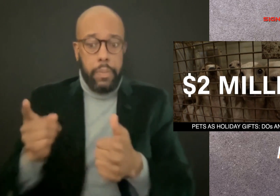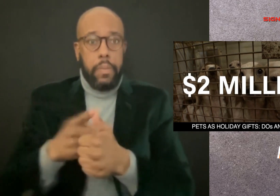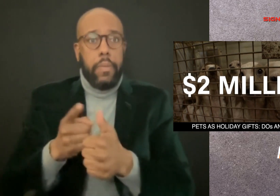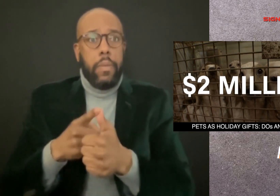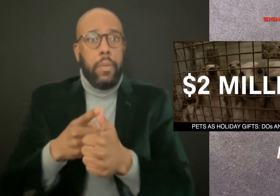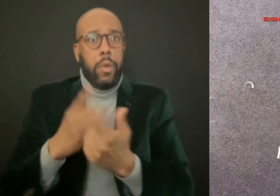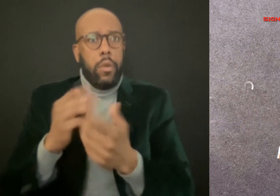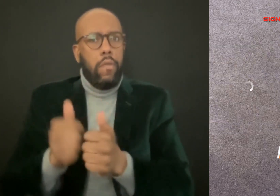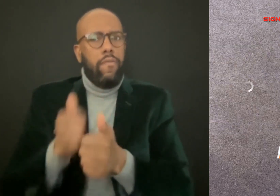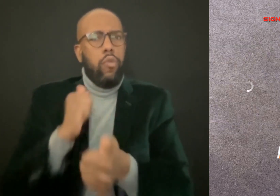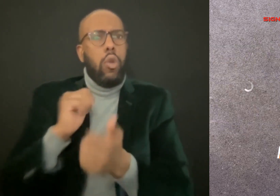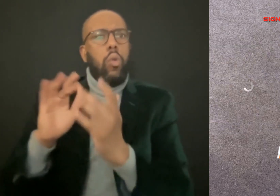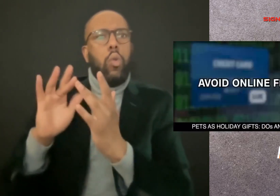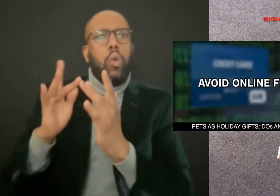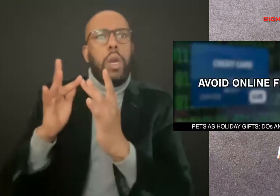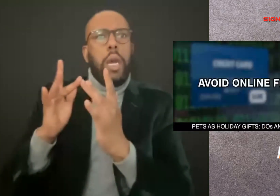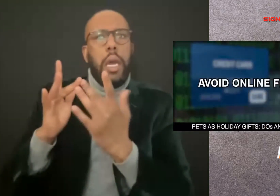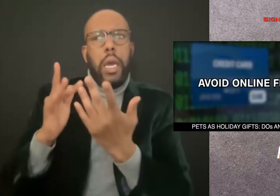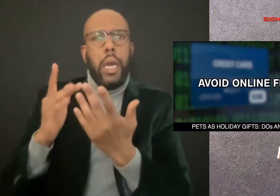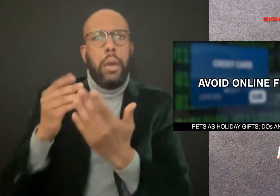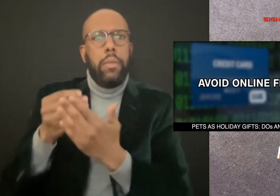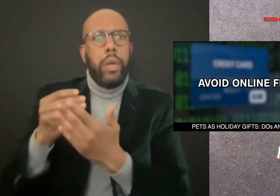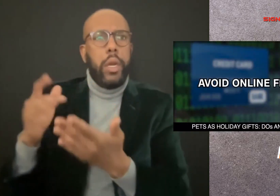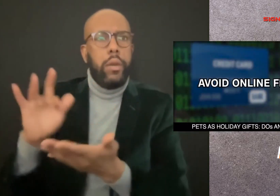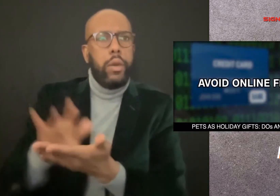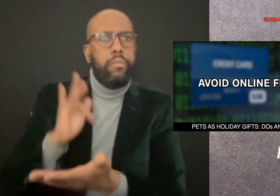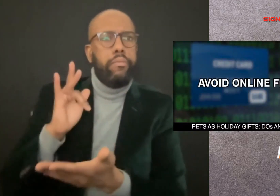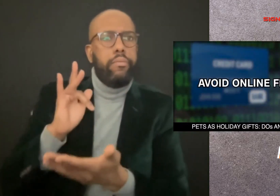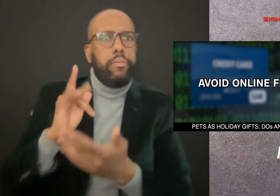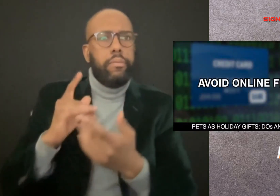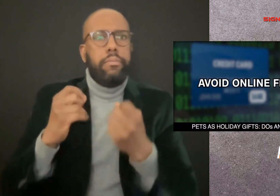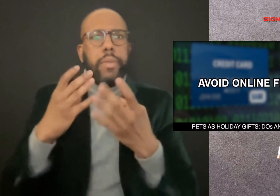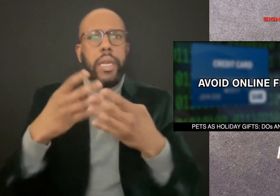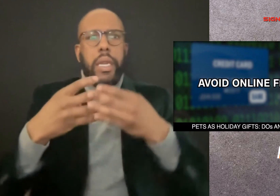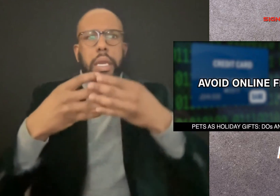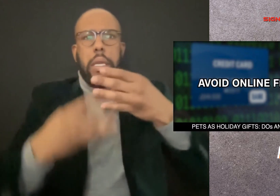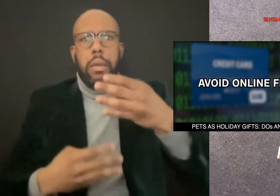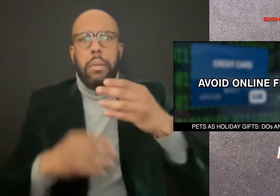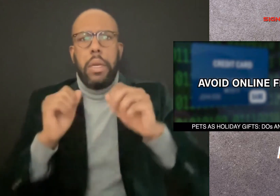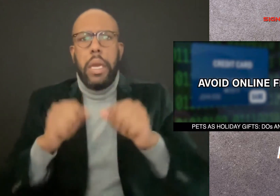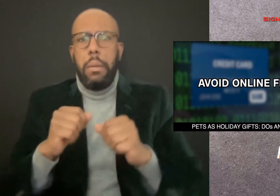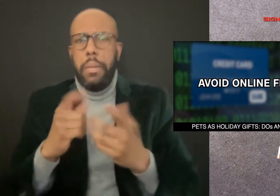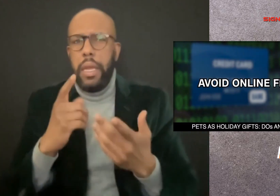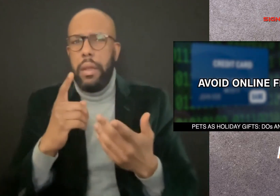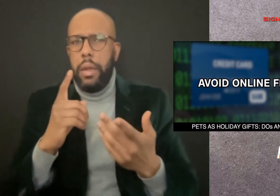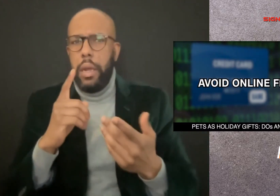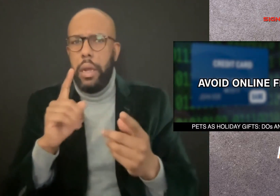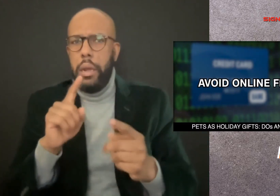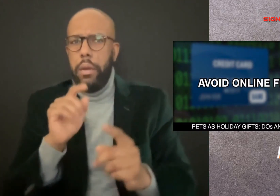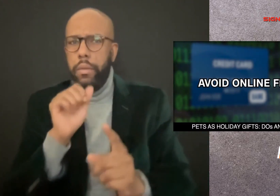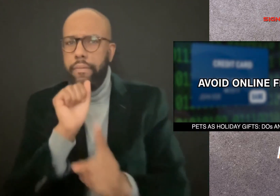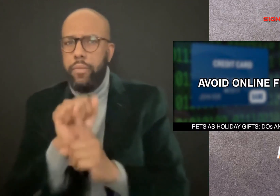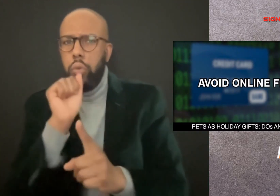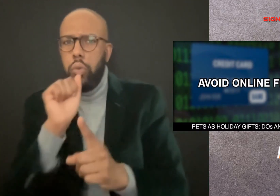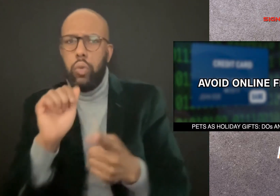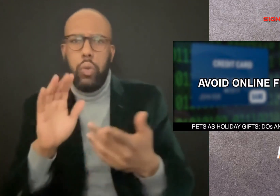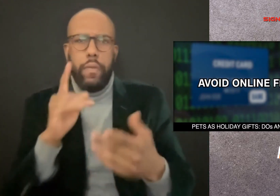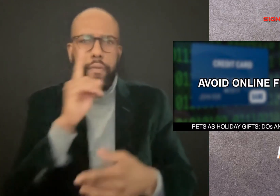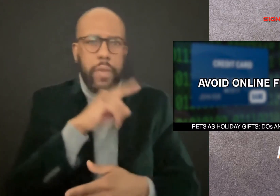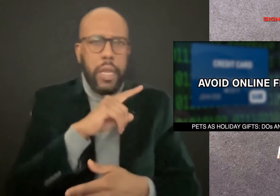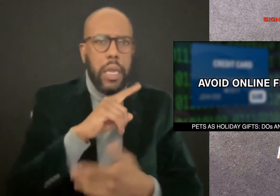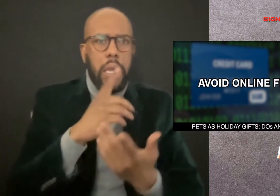number one avoid online fraud many listings could be fake and you could be paying for